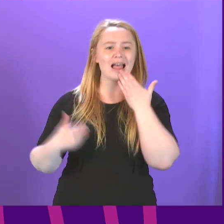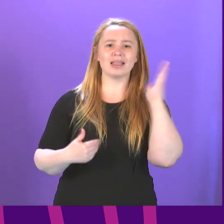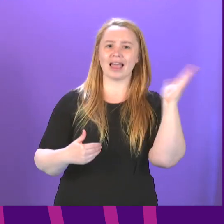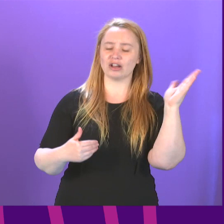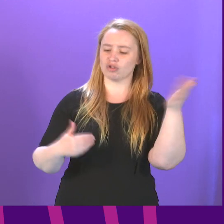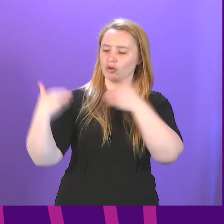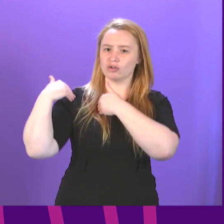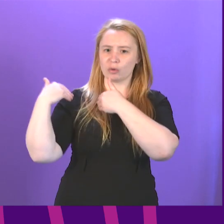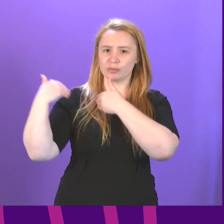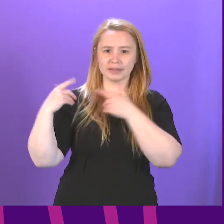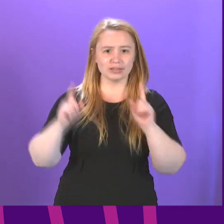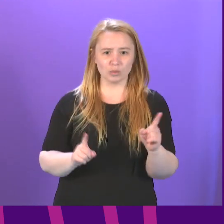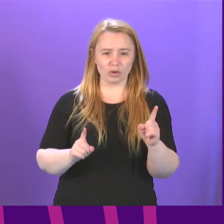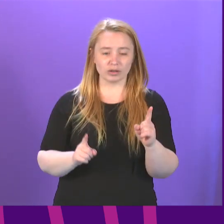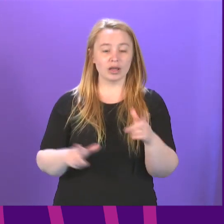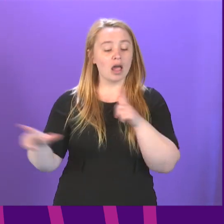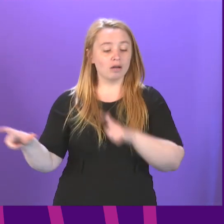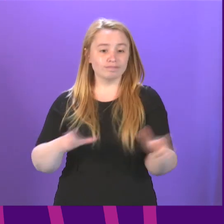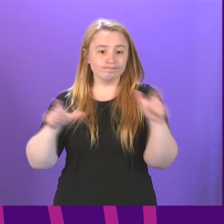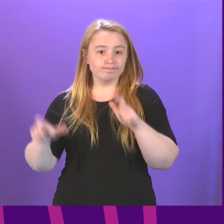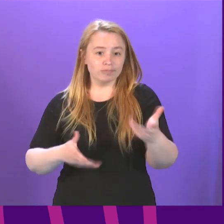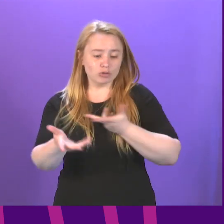As the negotiations are on-going, I hope that constructive progress